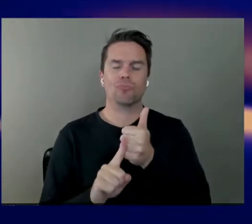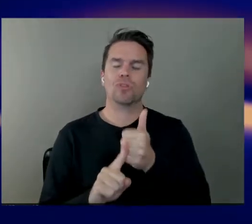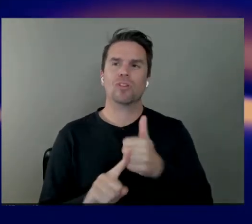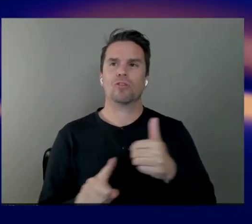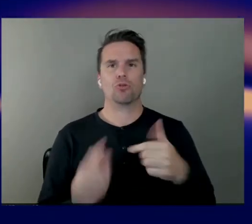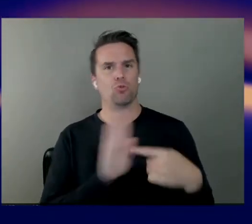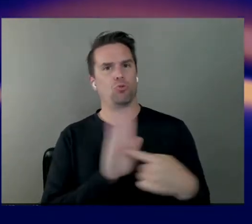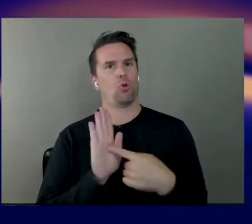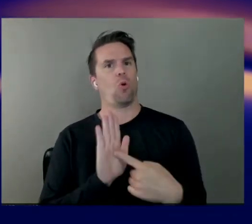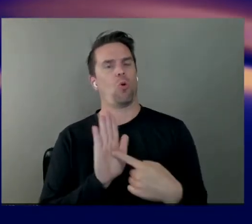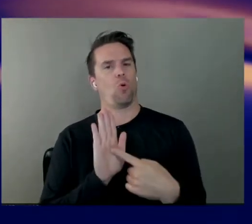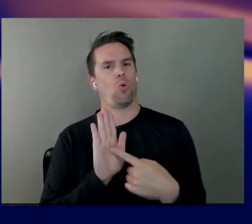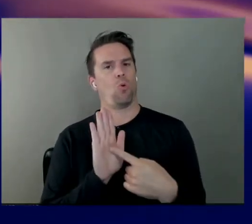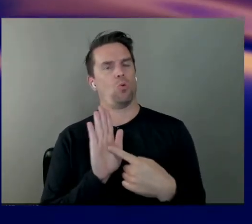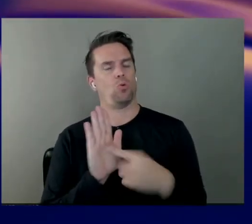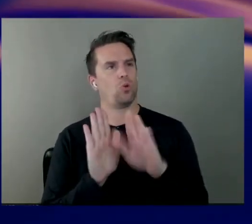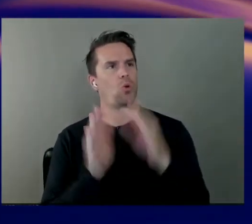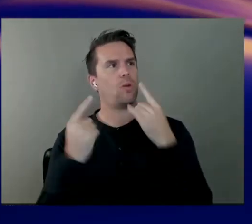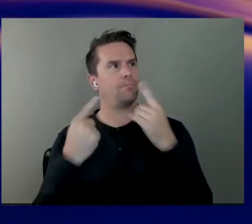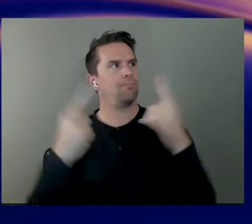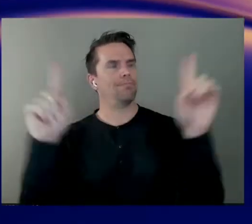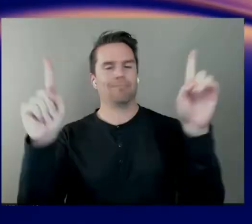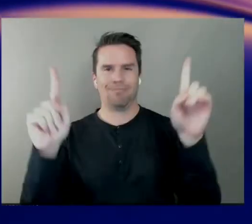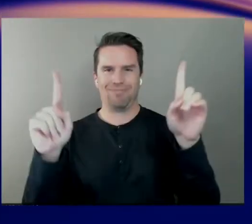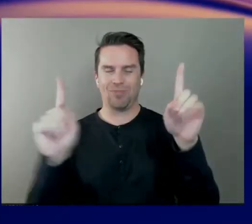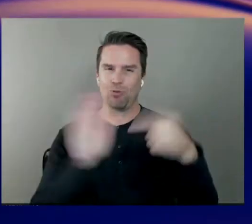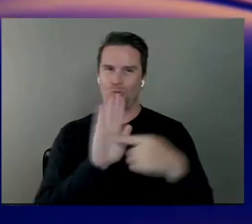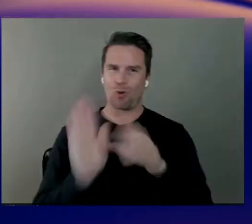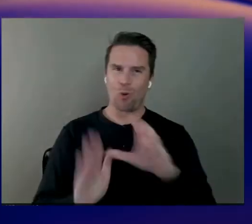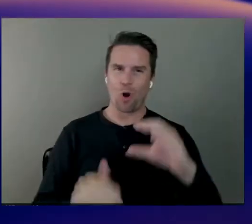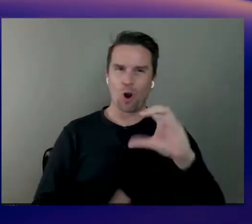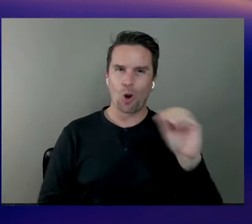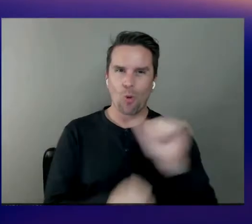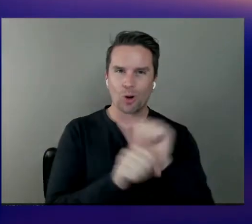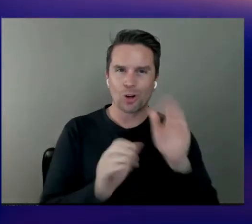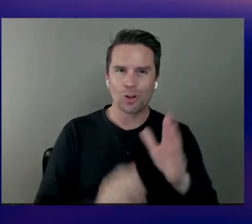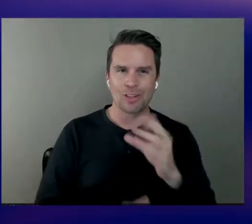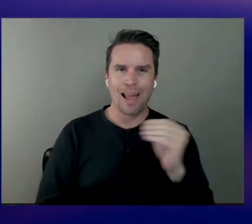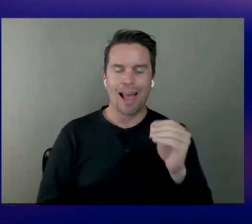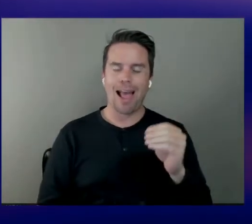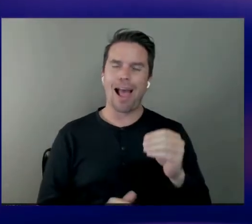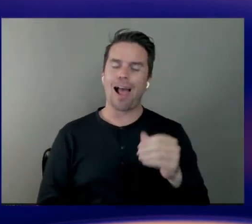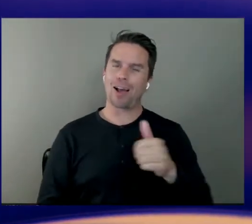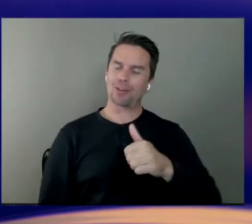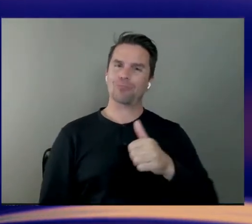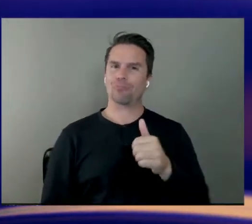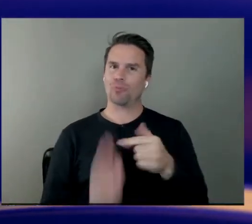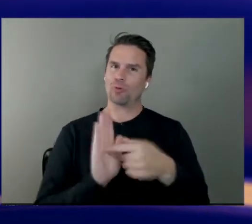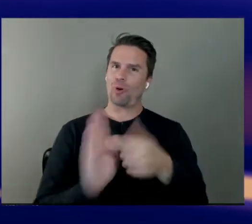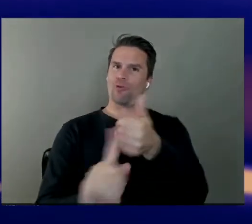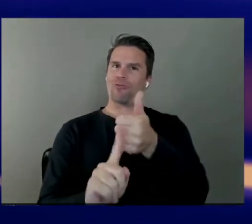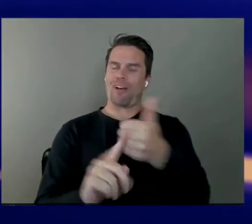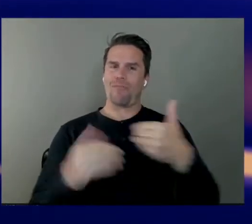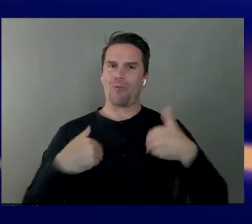to your colleagues, to yourself that you have this knowledge around block storage or object storage.